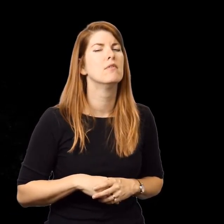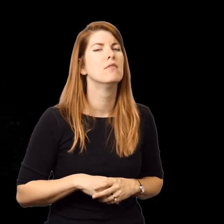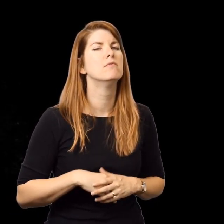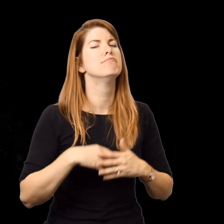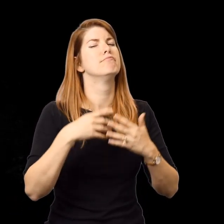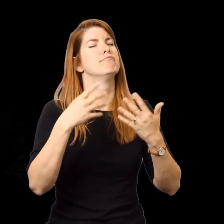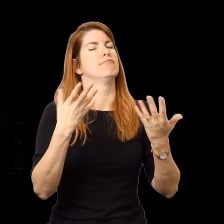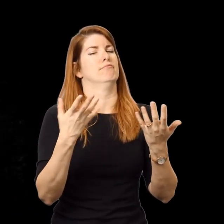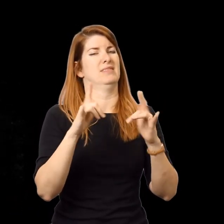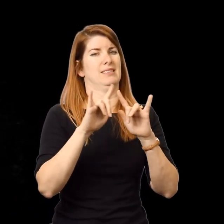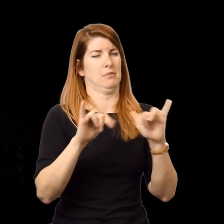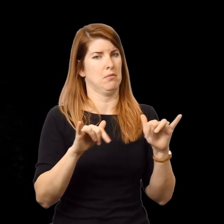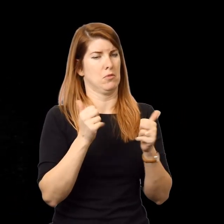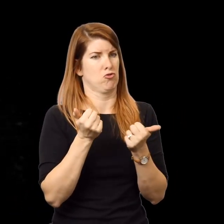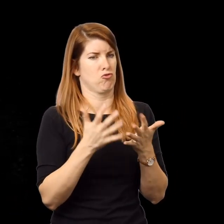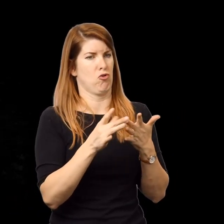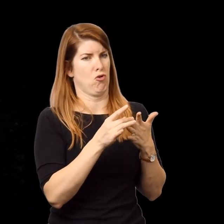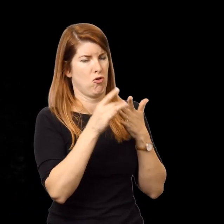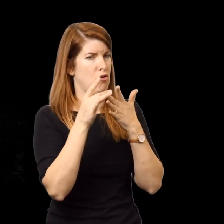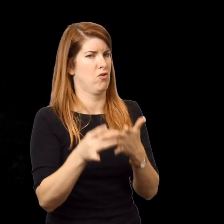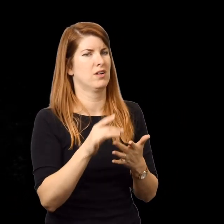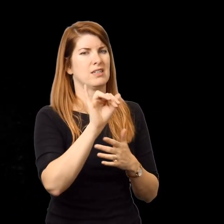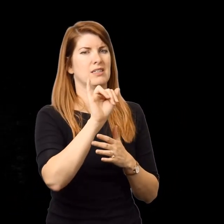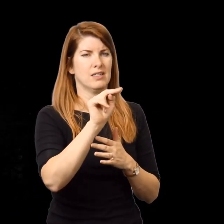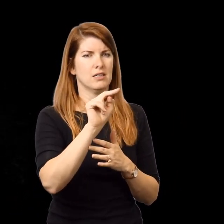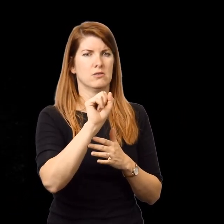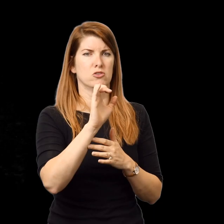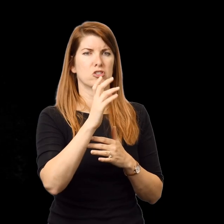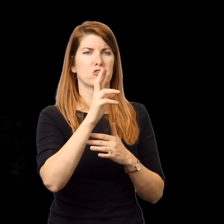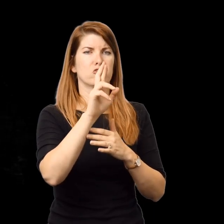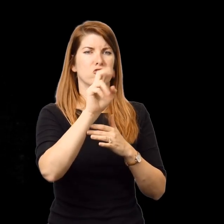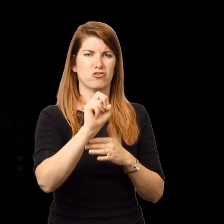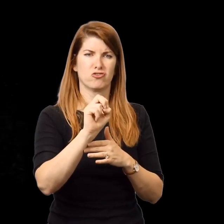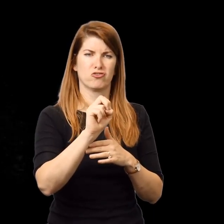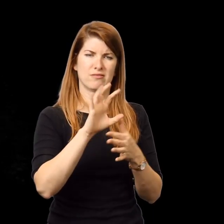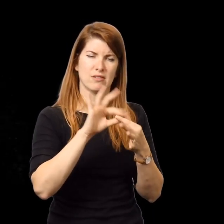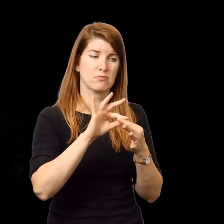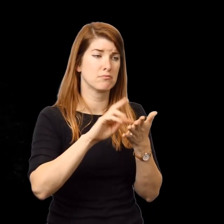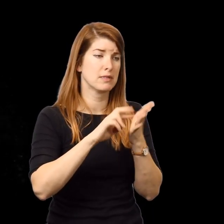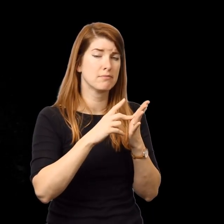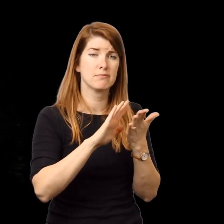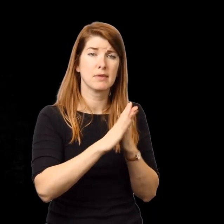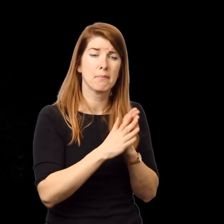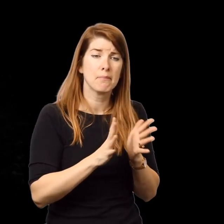But it also can develop an insecure attachment pattern, where they can become anxious,